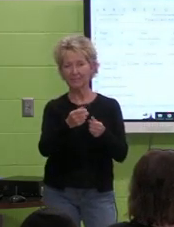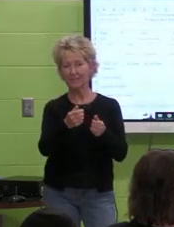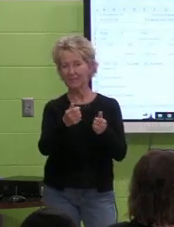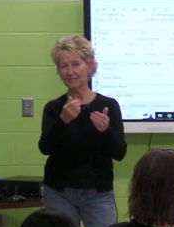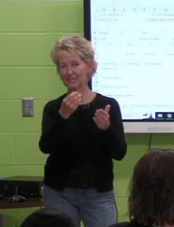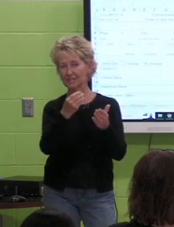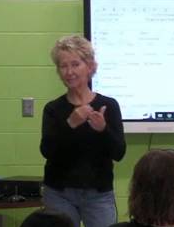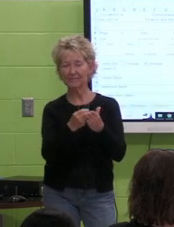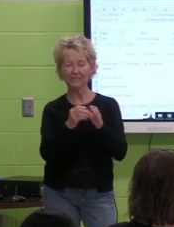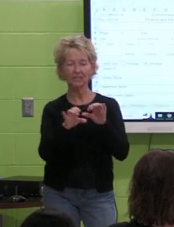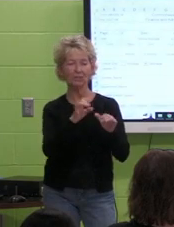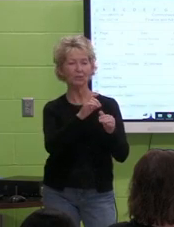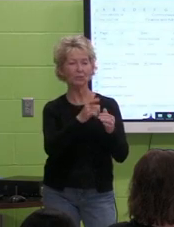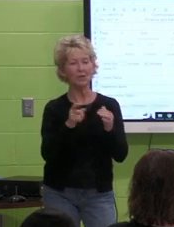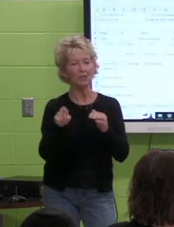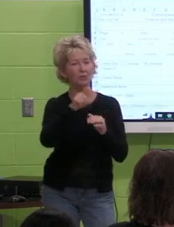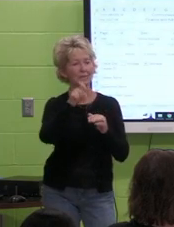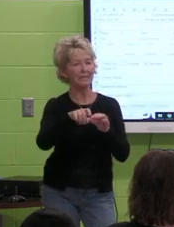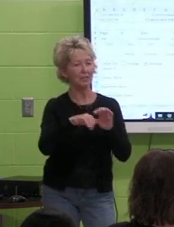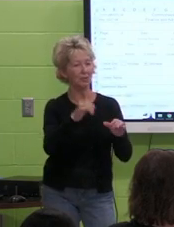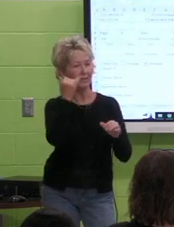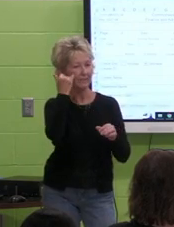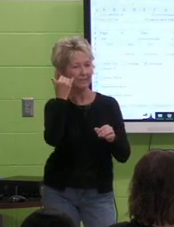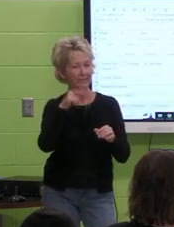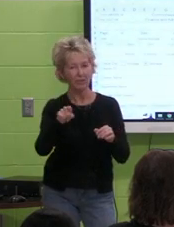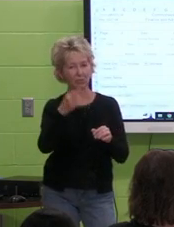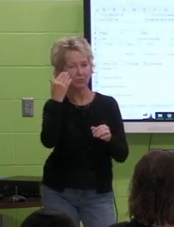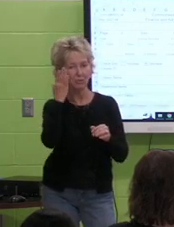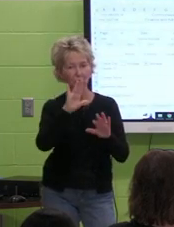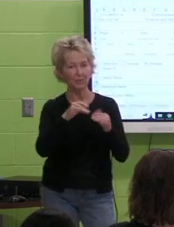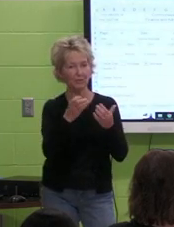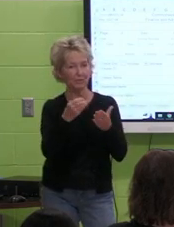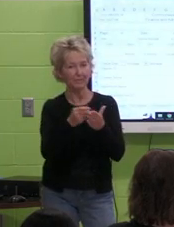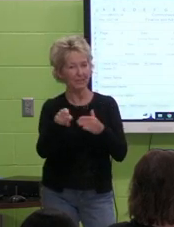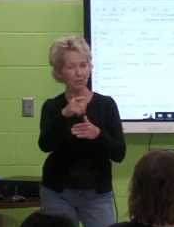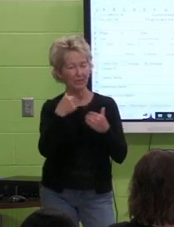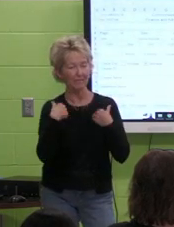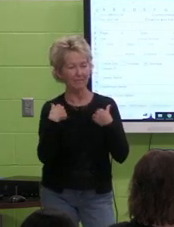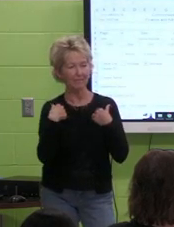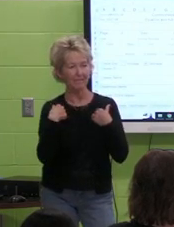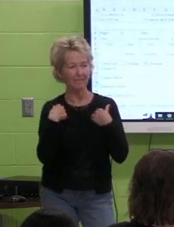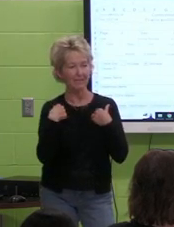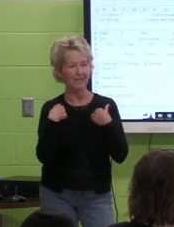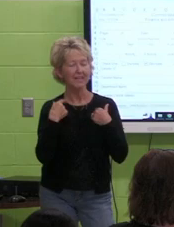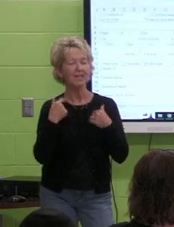you're supposed to do if you don't know how much money you have true we run daily reports